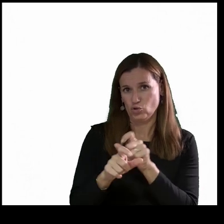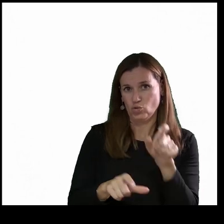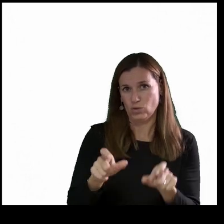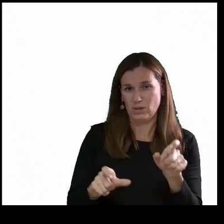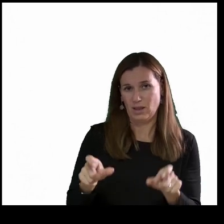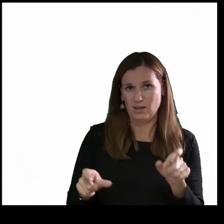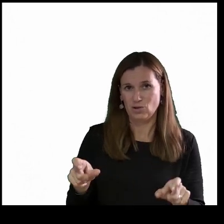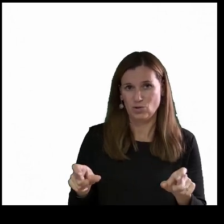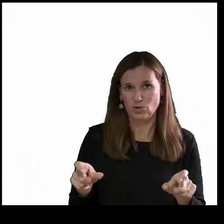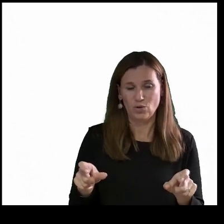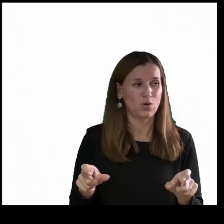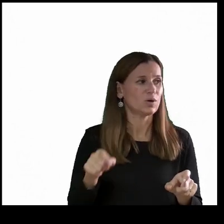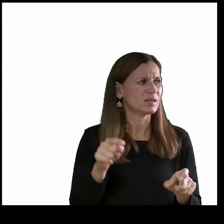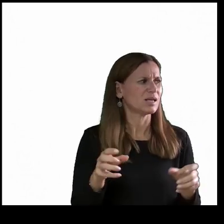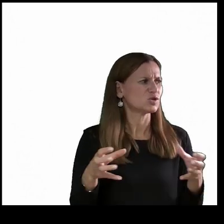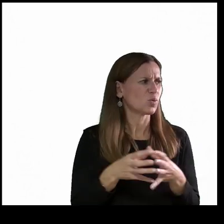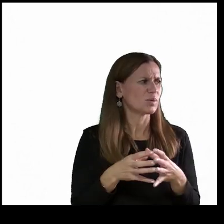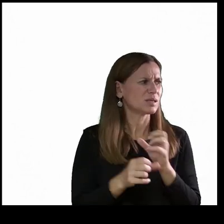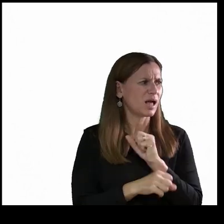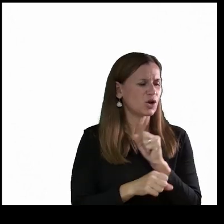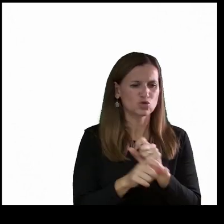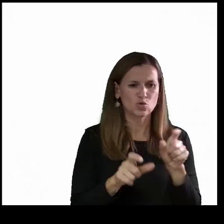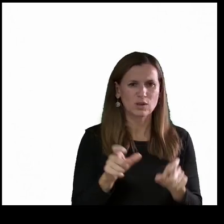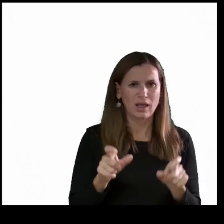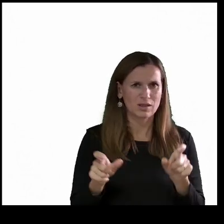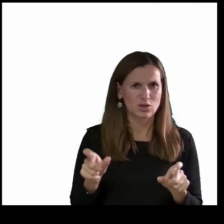This group of students was halved and half of them received